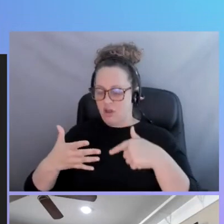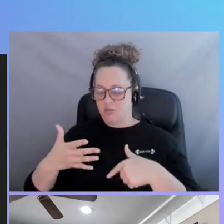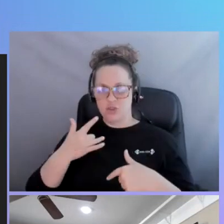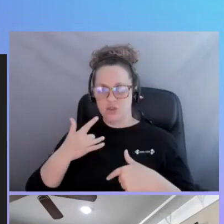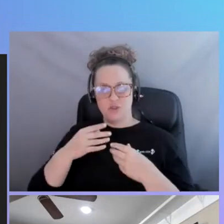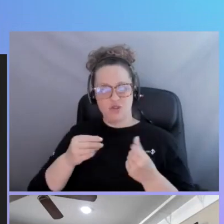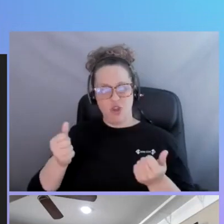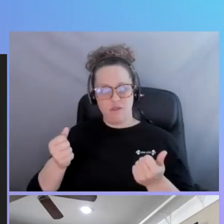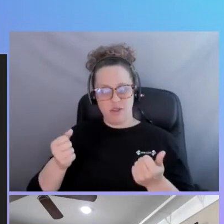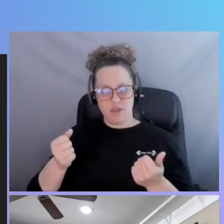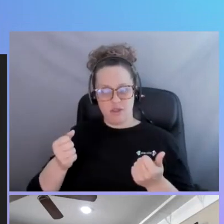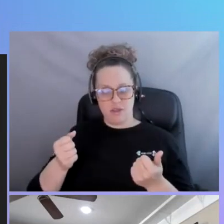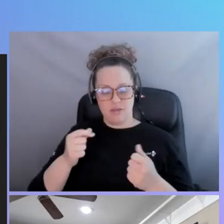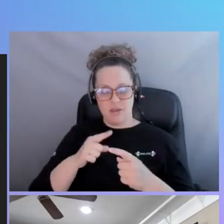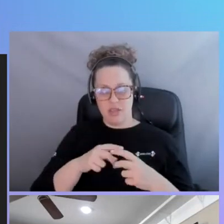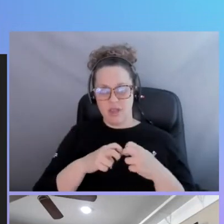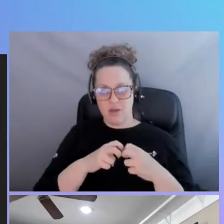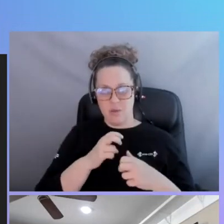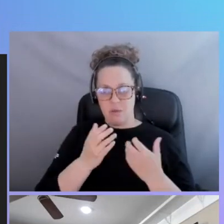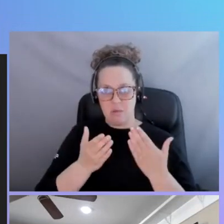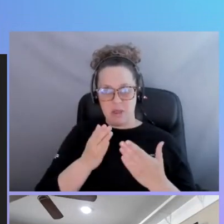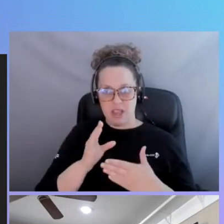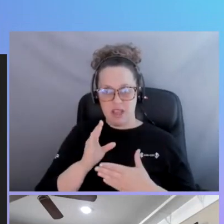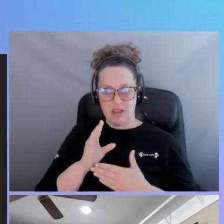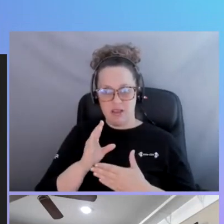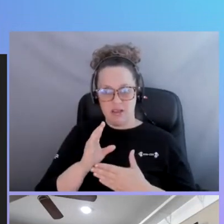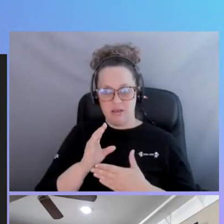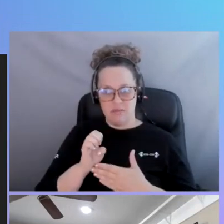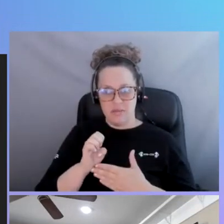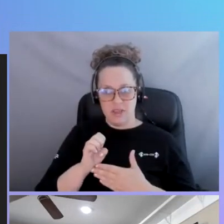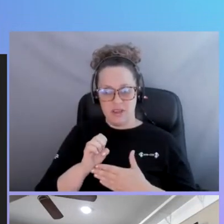may just be your if you're talking to an SVP, I'm trying to